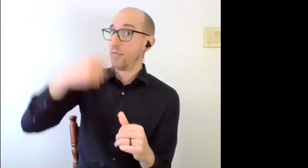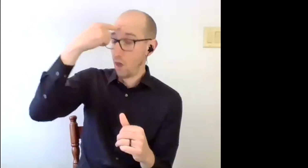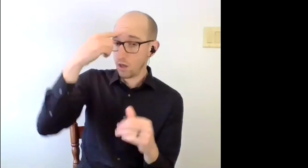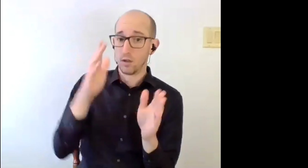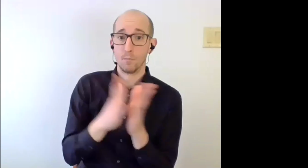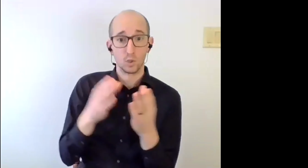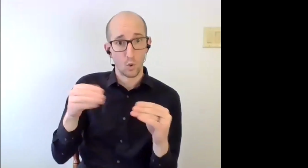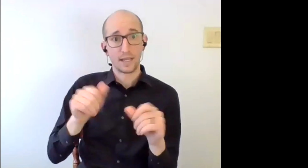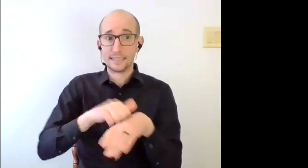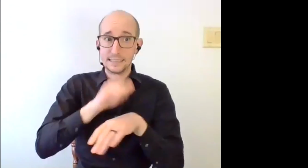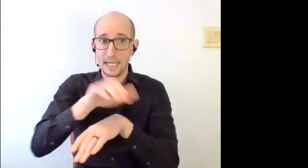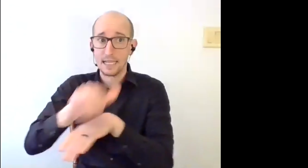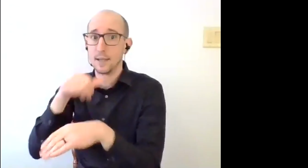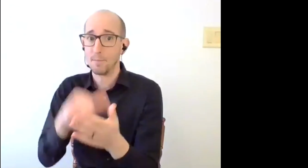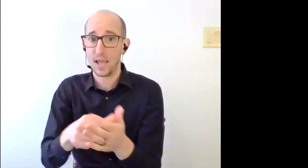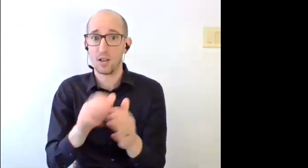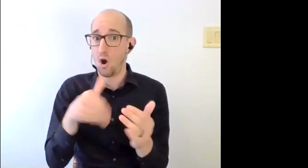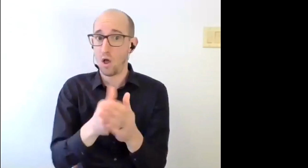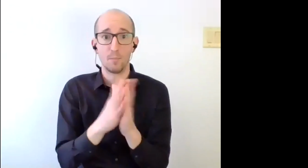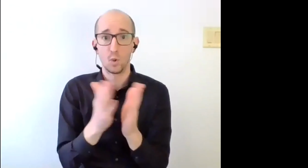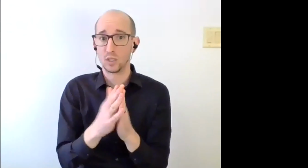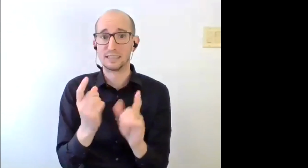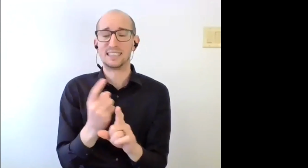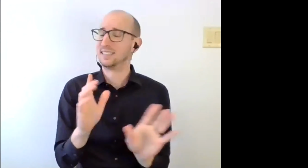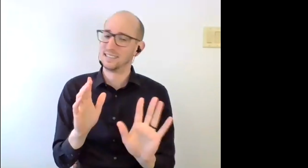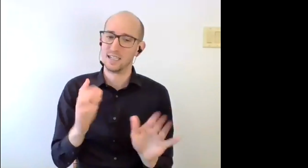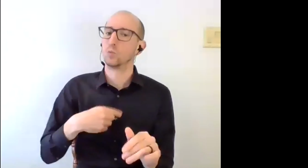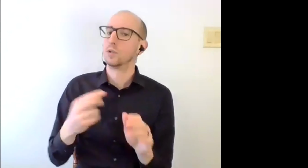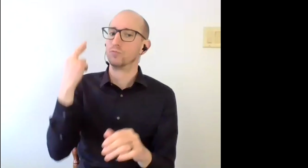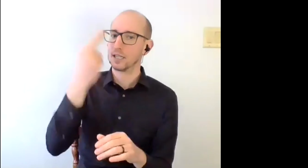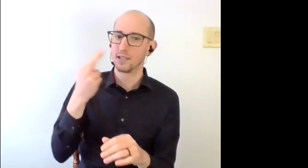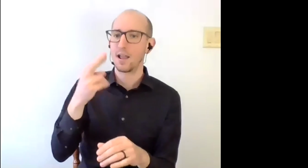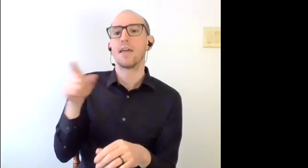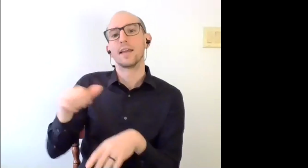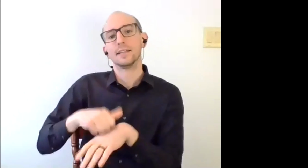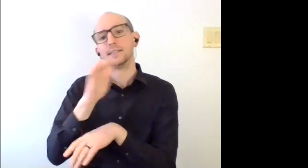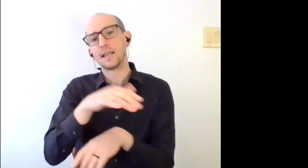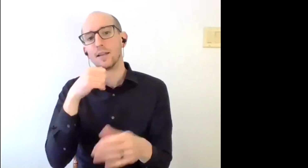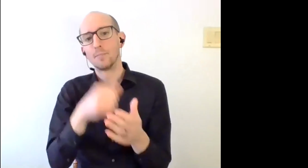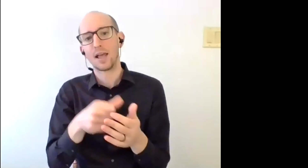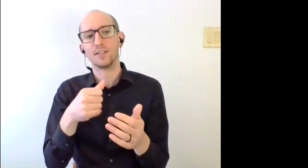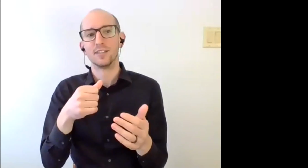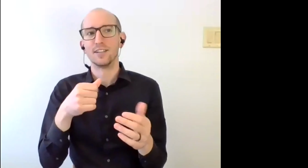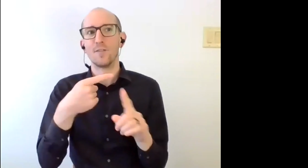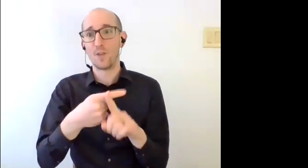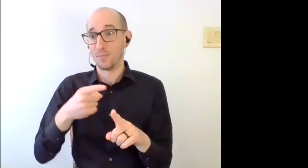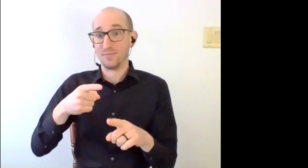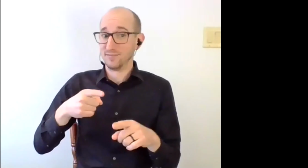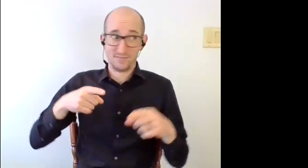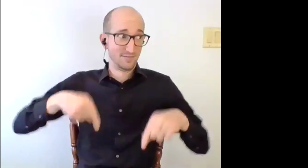the case with the bookstore. We were under the impression that the bookstore could mail